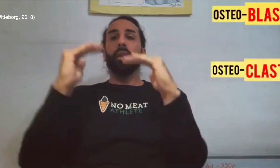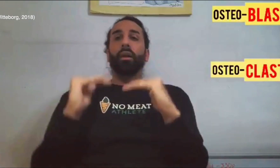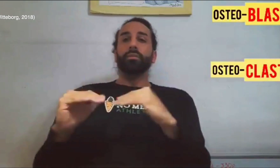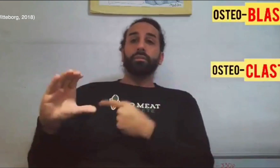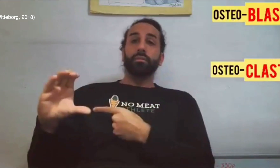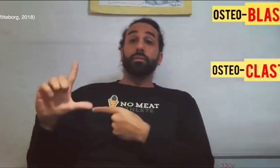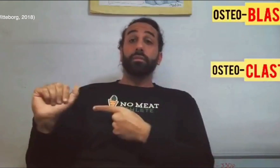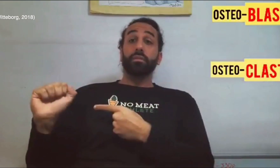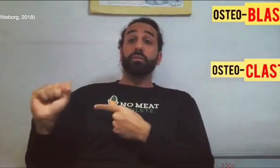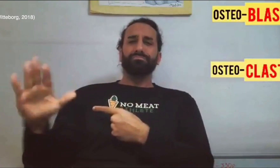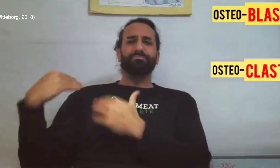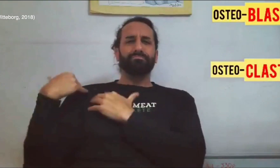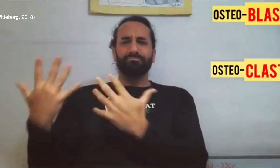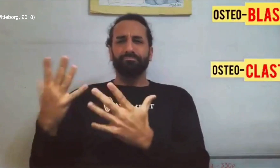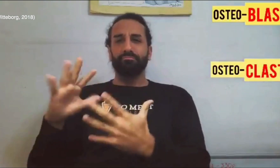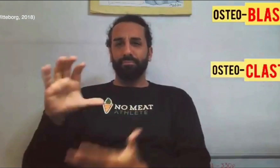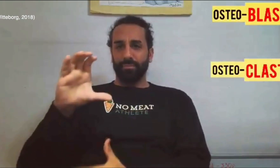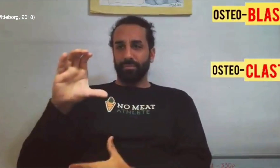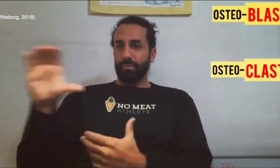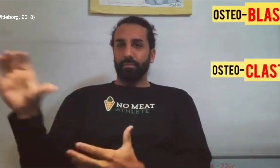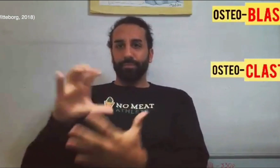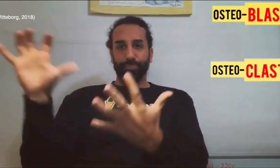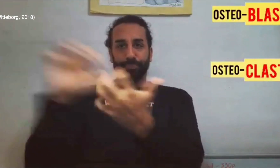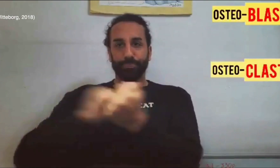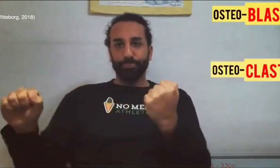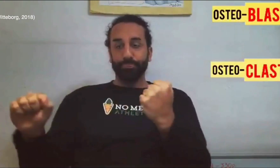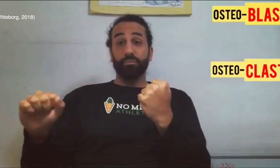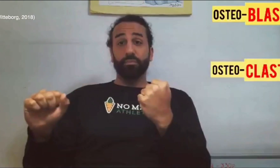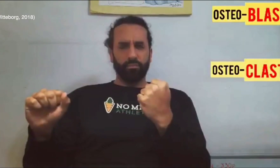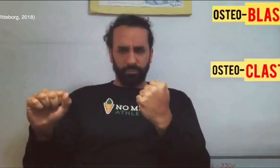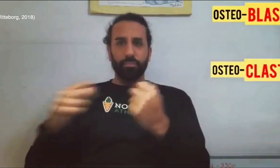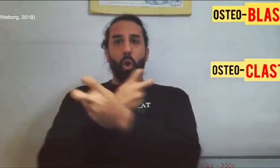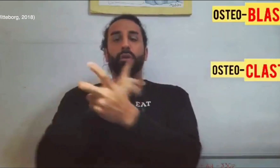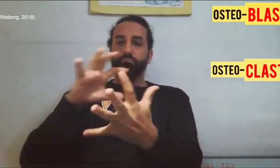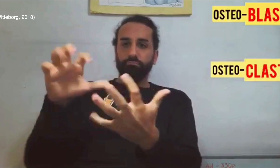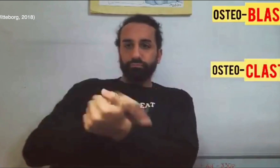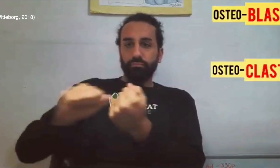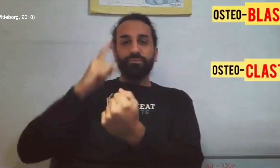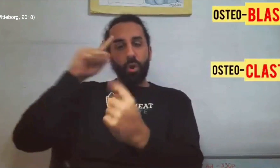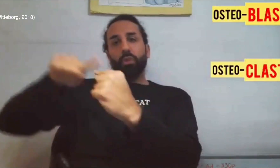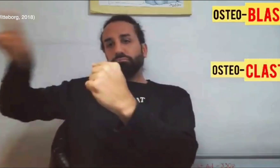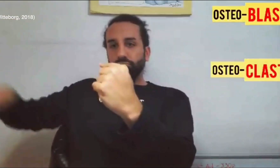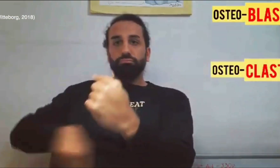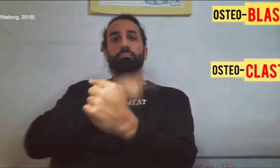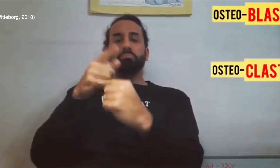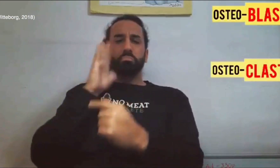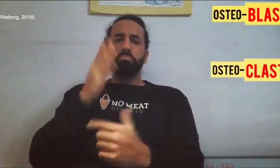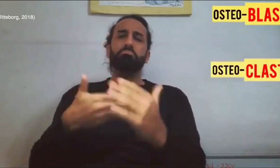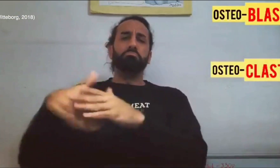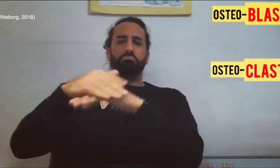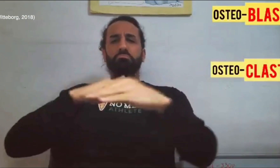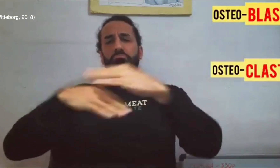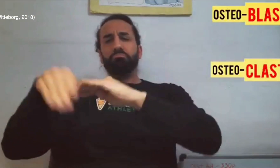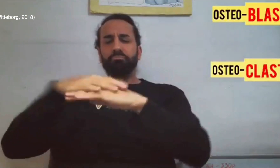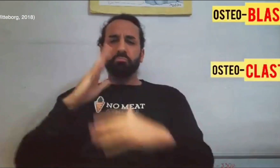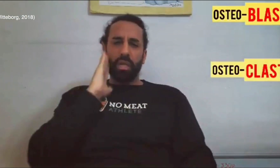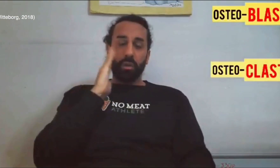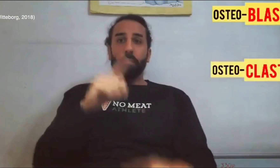Then, for "clast", we have the handshape "C" which is used in the sign for "destroy", as the osteoclast destroys the bone for future rebuilding.